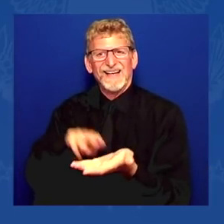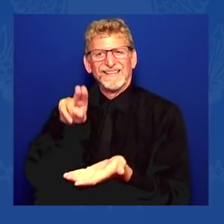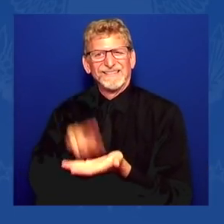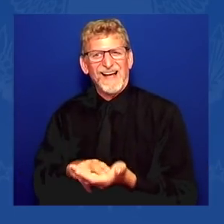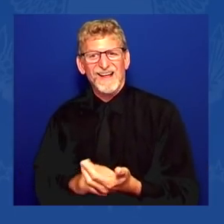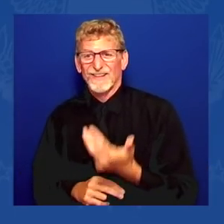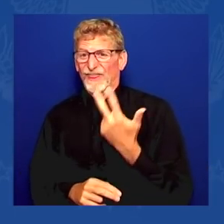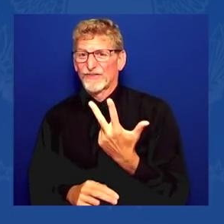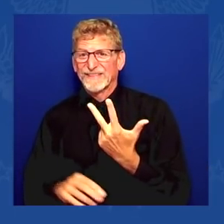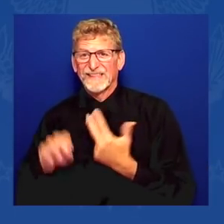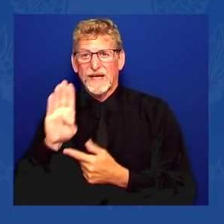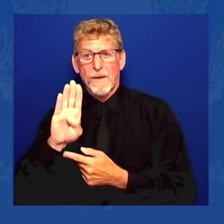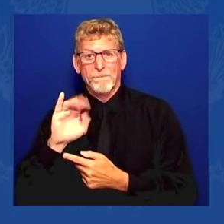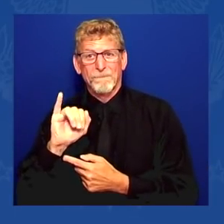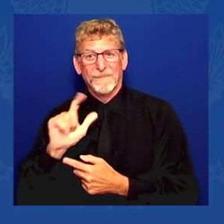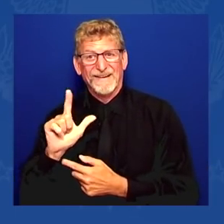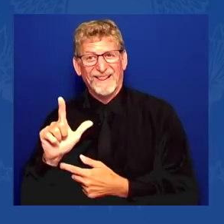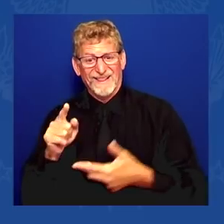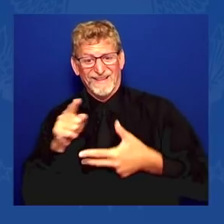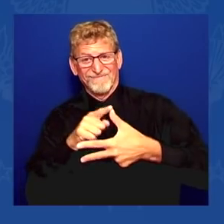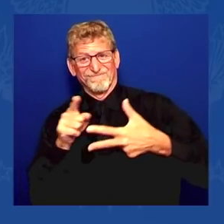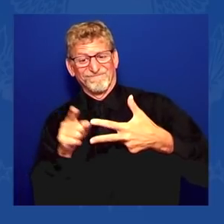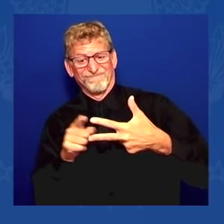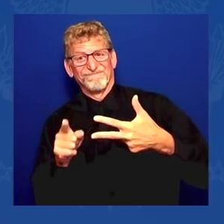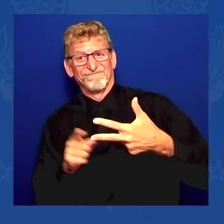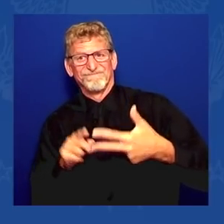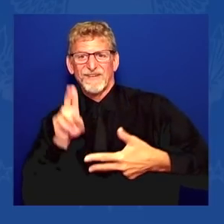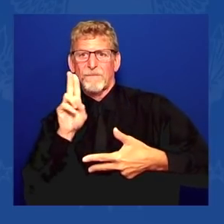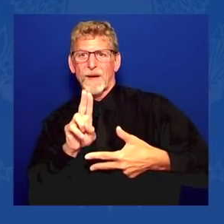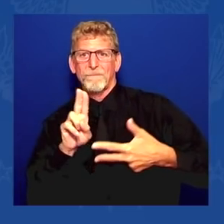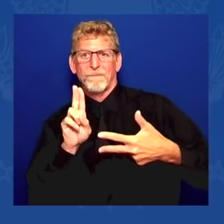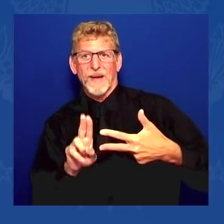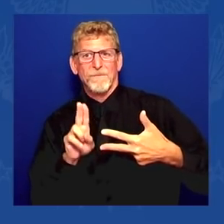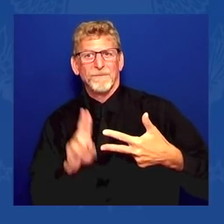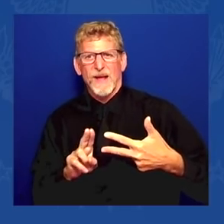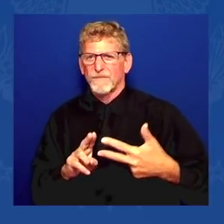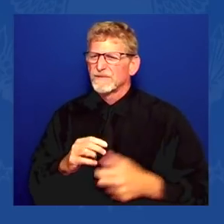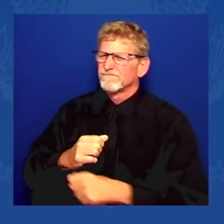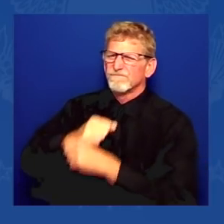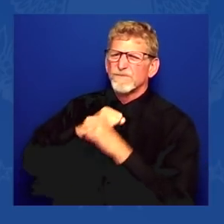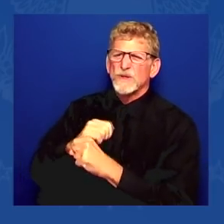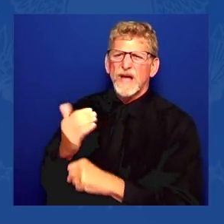particularly methane, which is devastating; protecting consumers from predatory lenders;